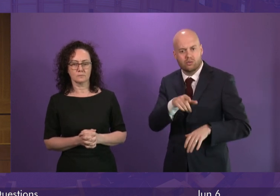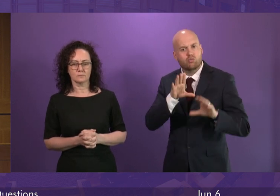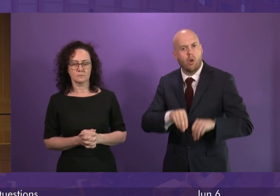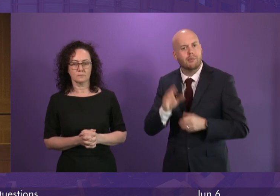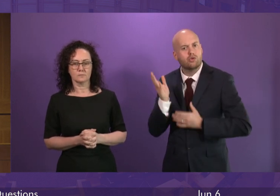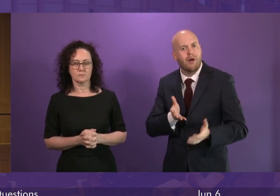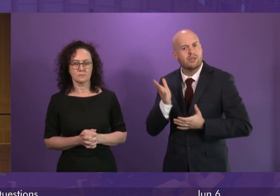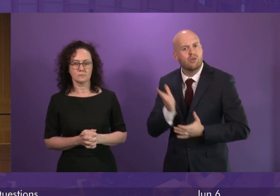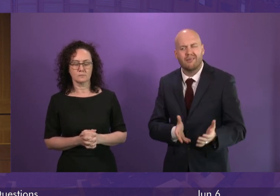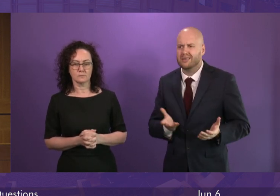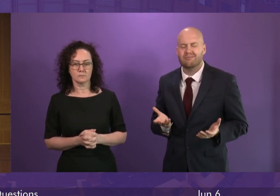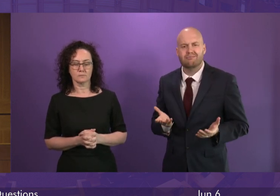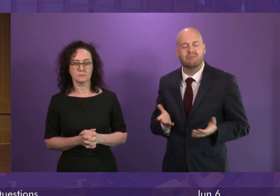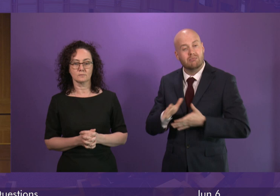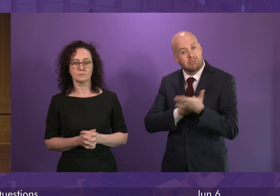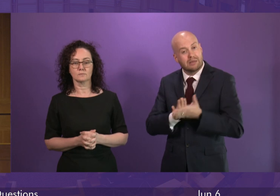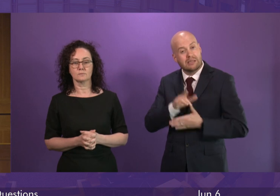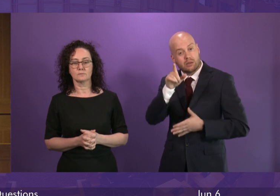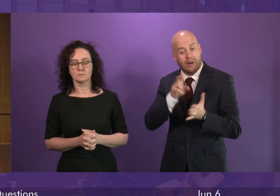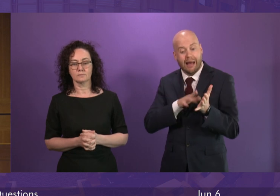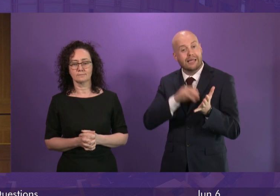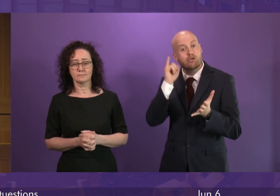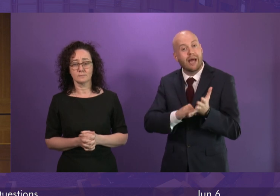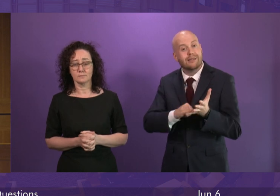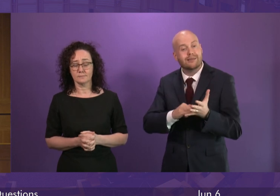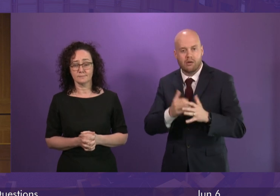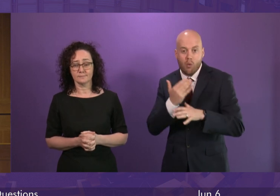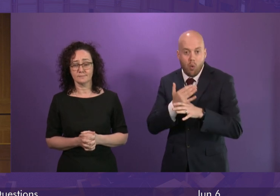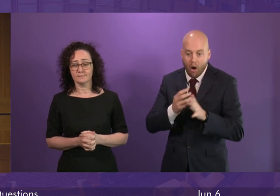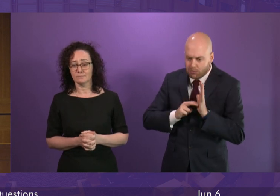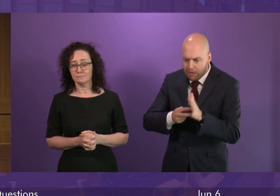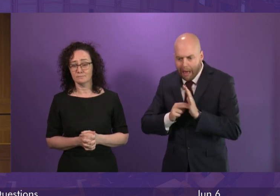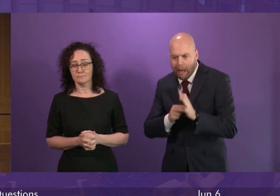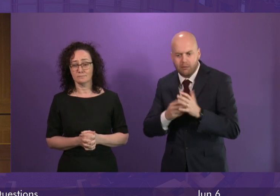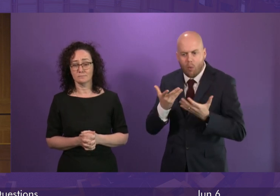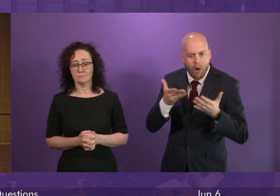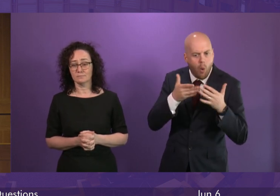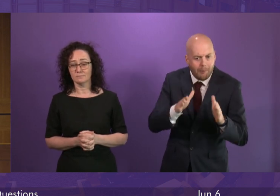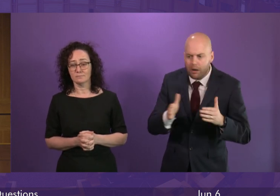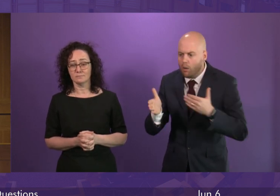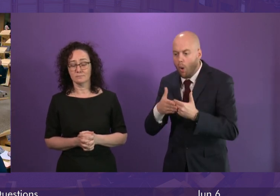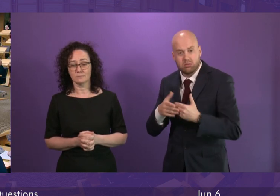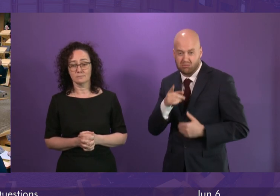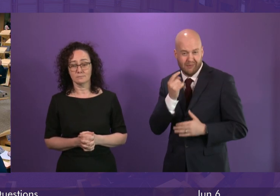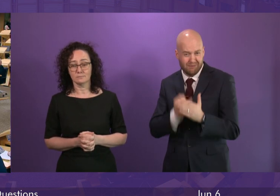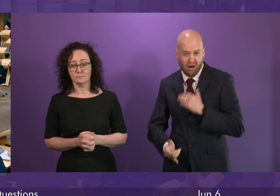planning in the national health service is shambolic and is failing staff and patients?